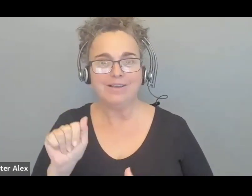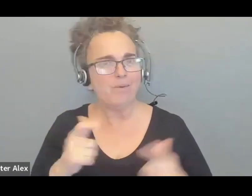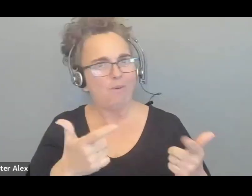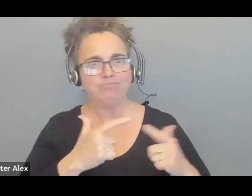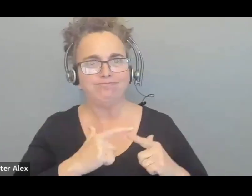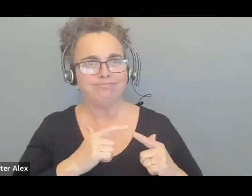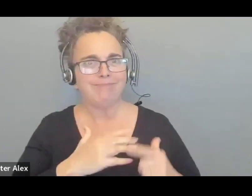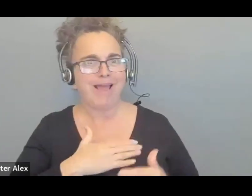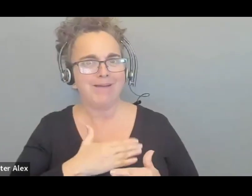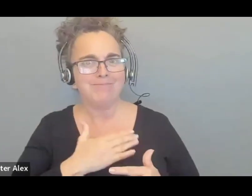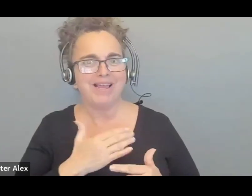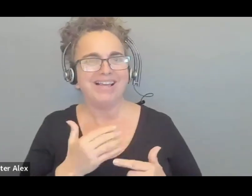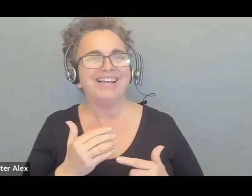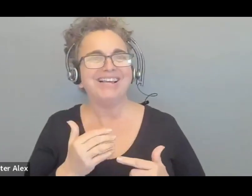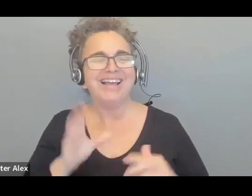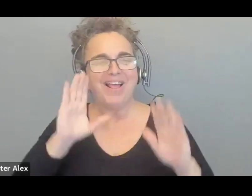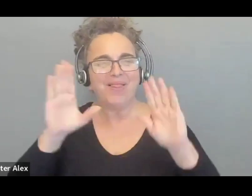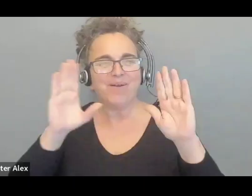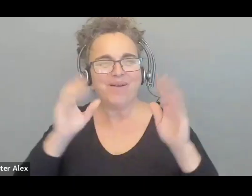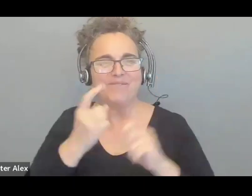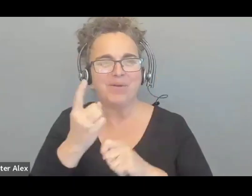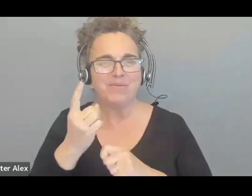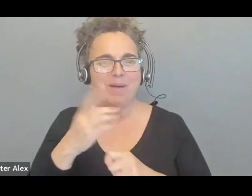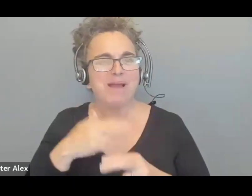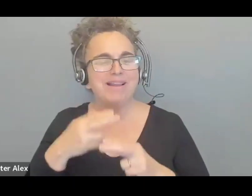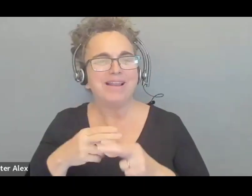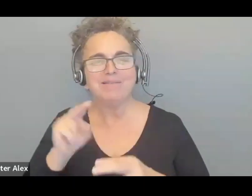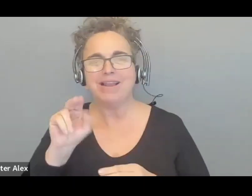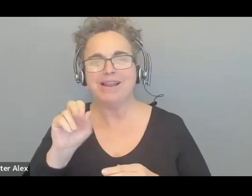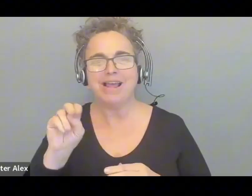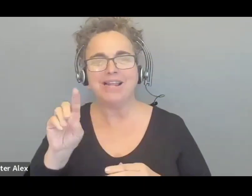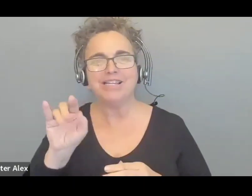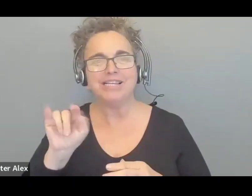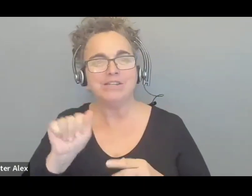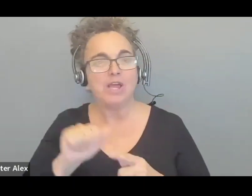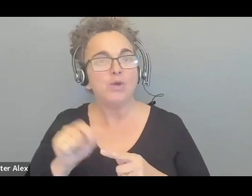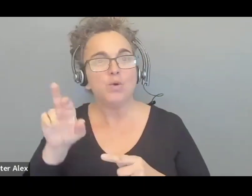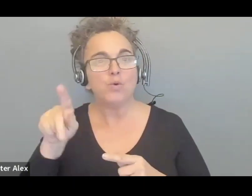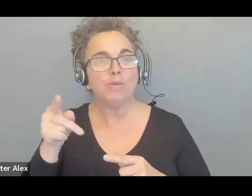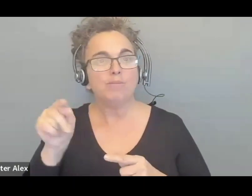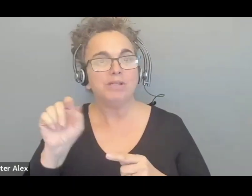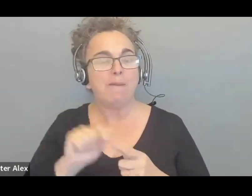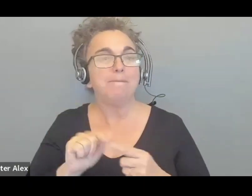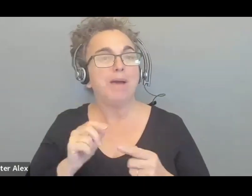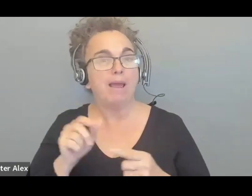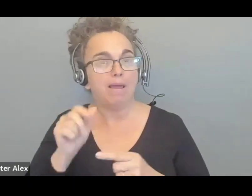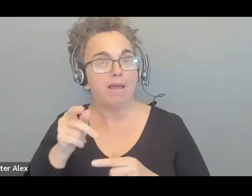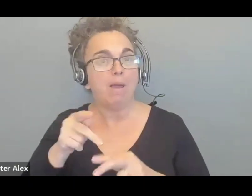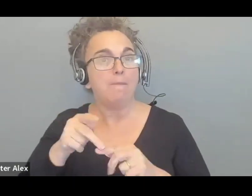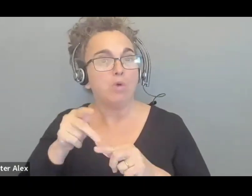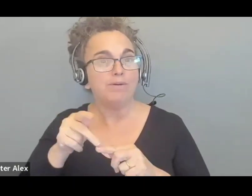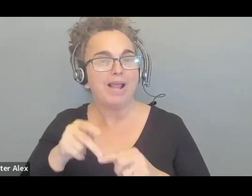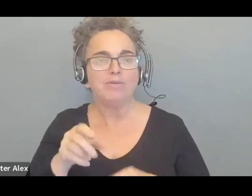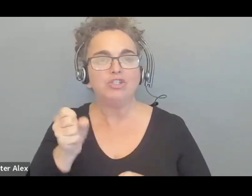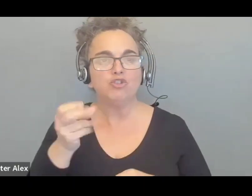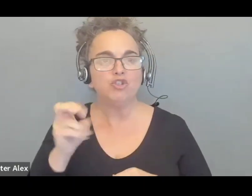Hi. Hello everyone. My name's Nandita Gupta. My pronouns are she/her. I'm a petite woman with long black hair